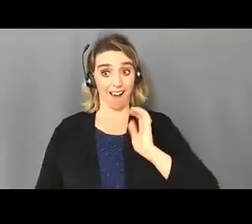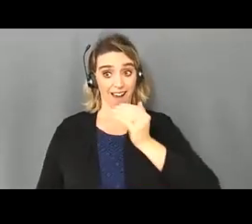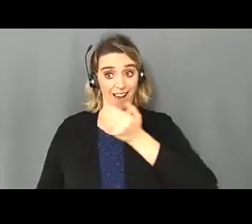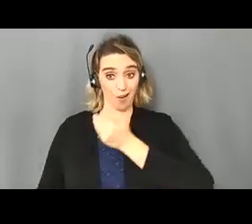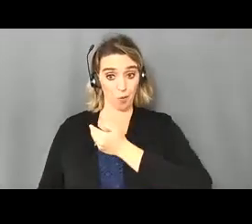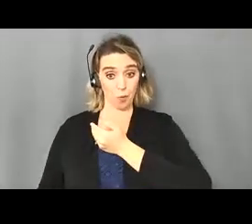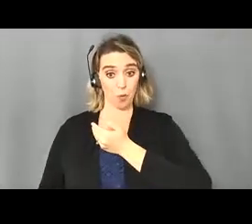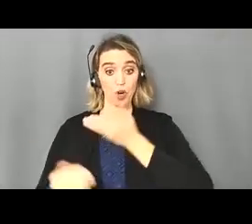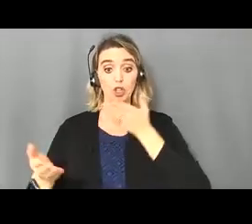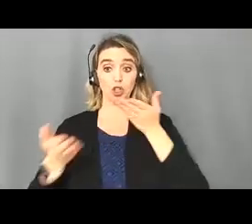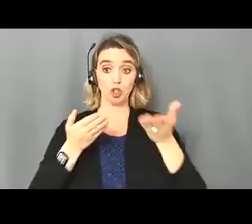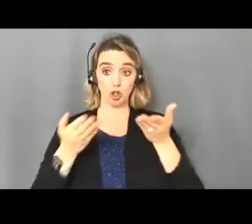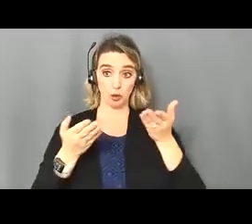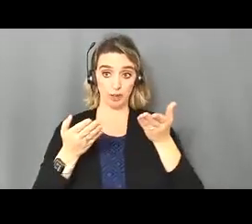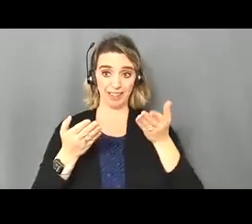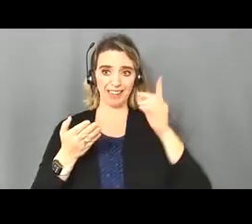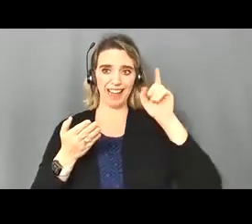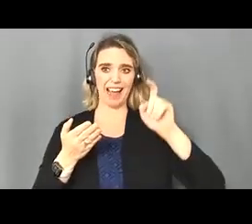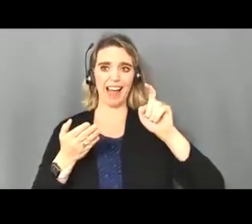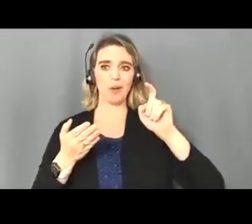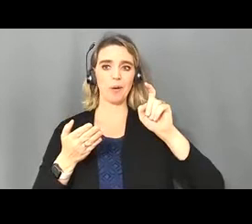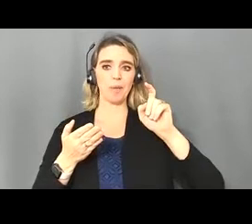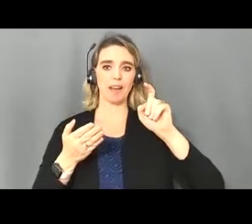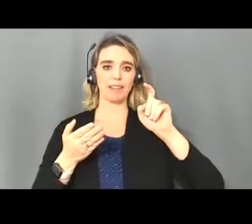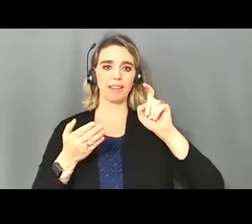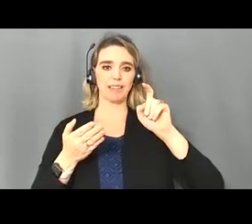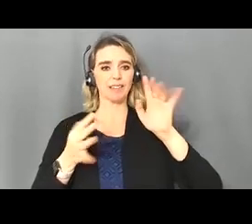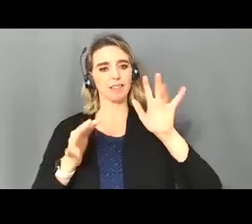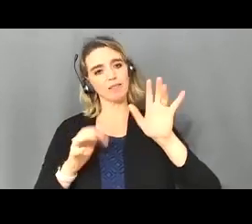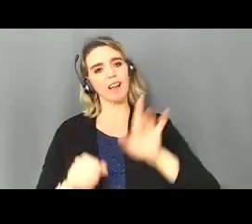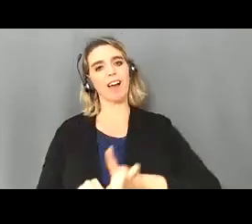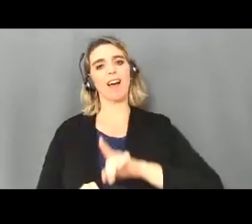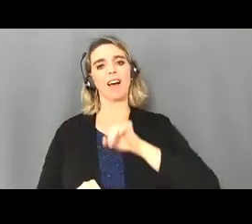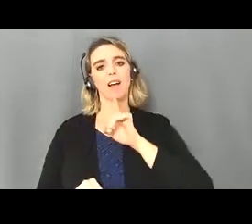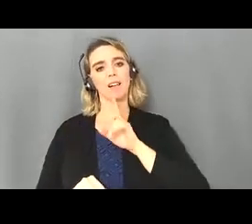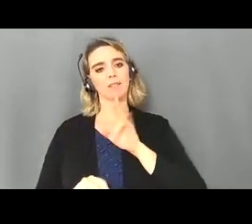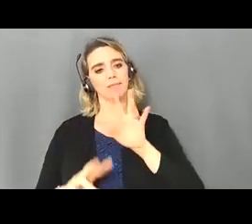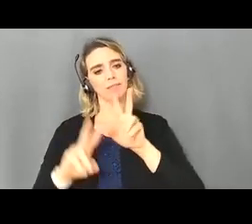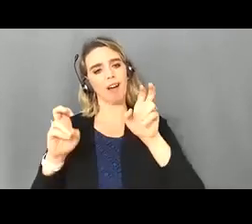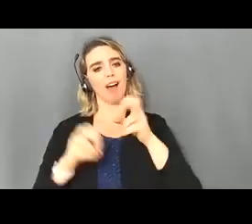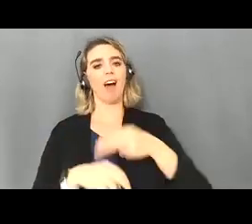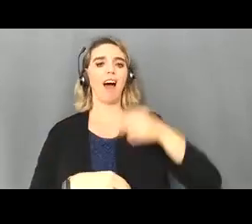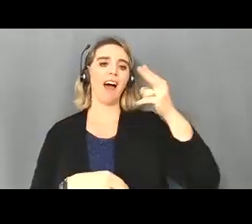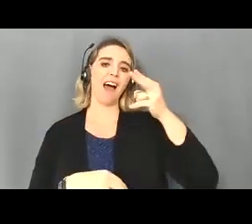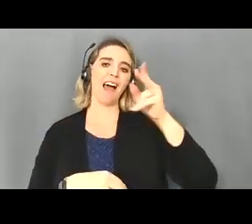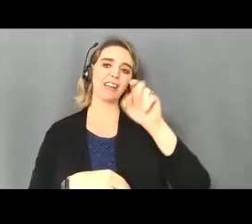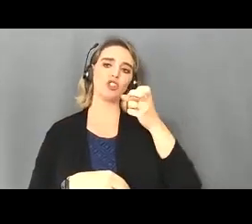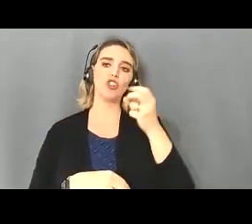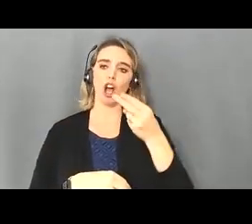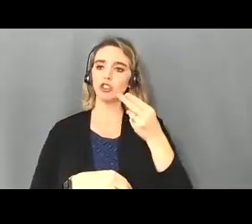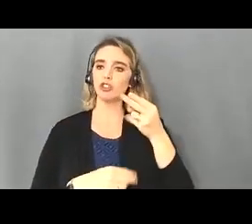we've really needed to develop a high-touch approach that was tech-enabled, but really lean